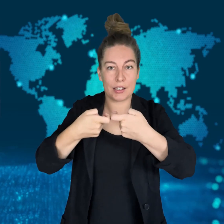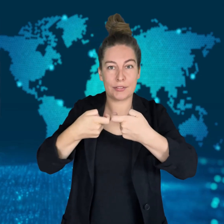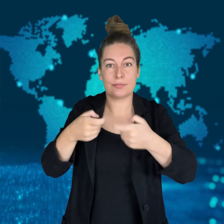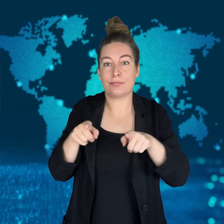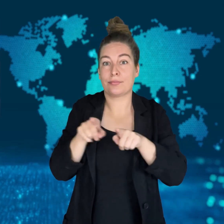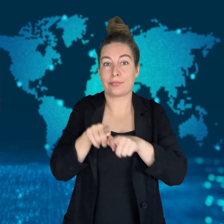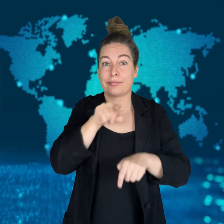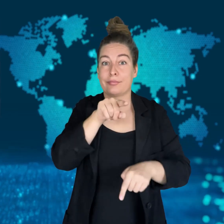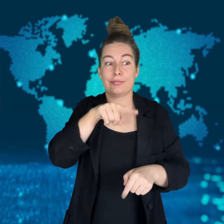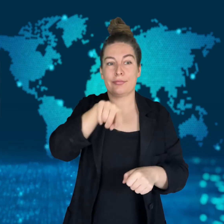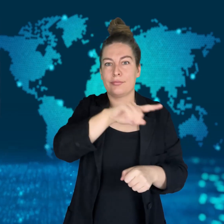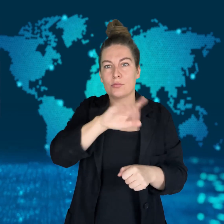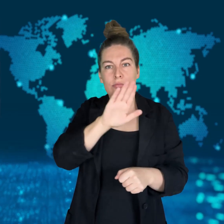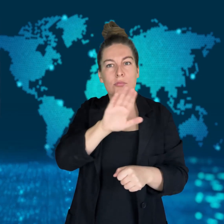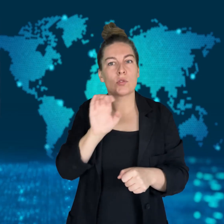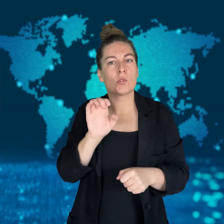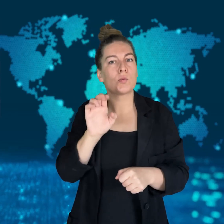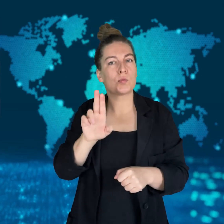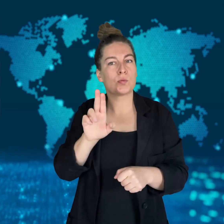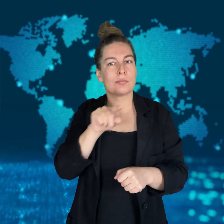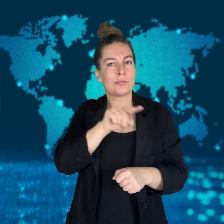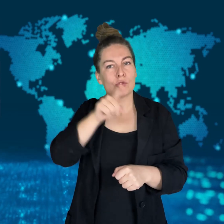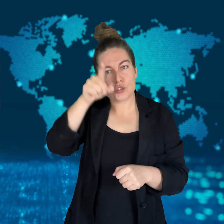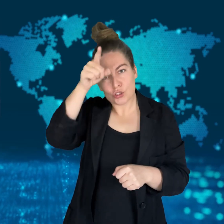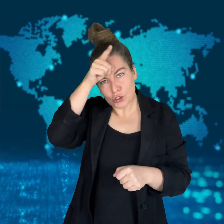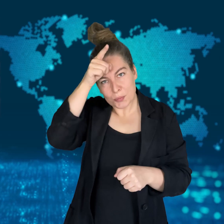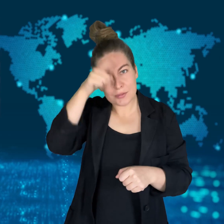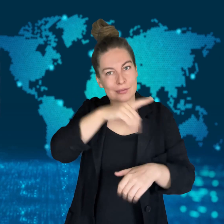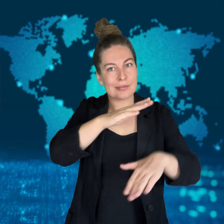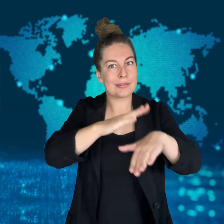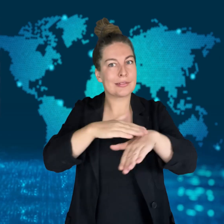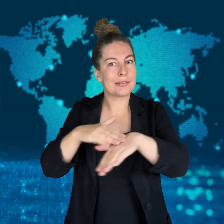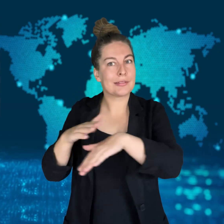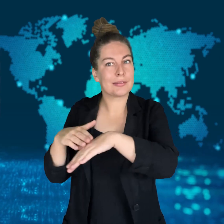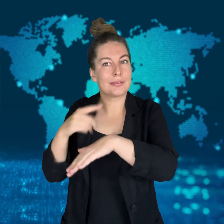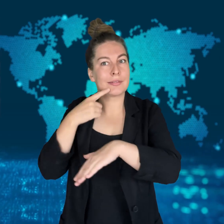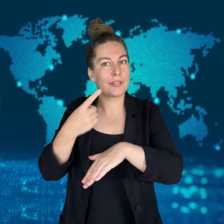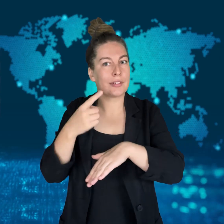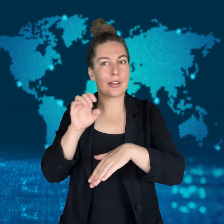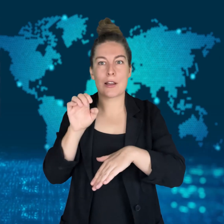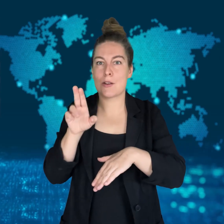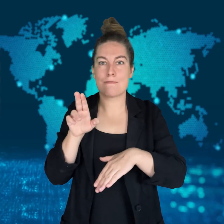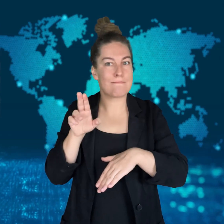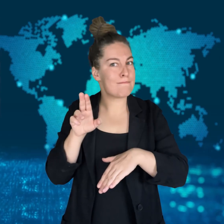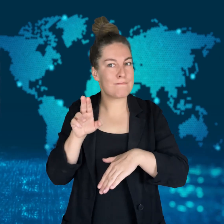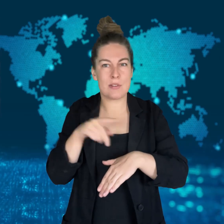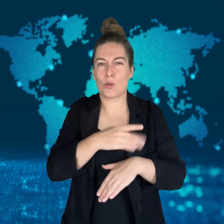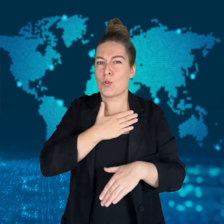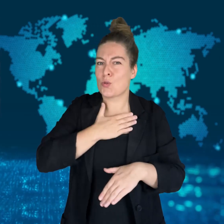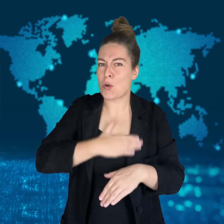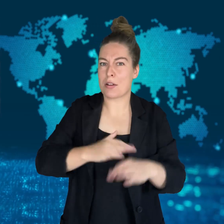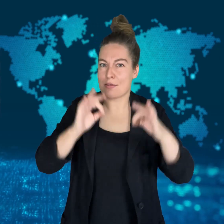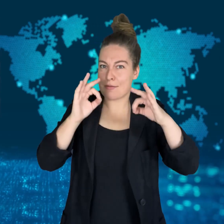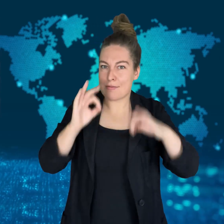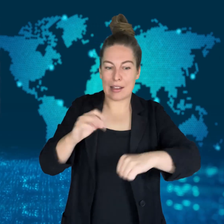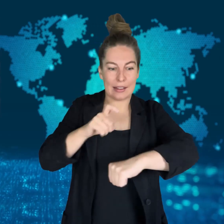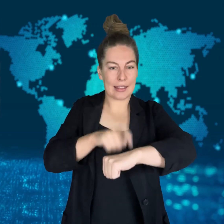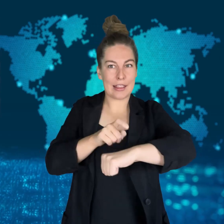Germany has warned that the European Union (EU) will not meet